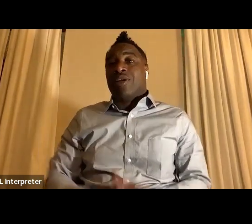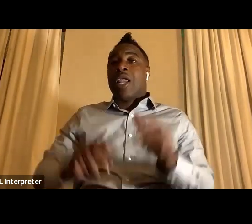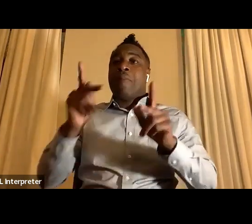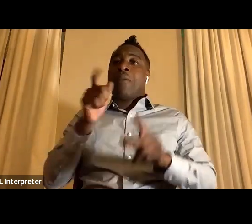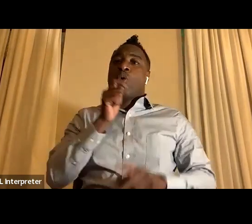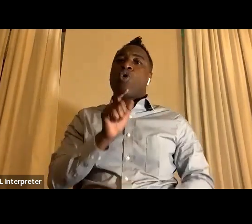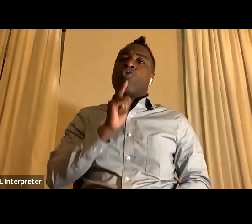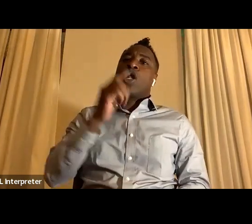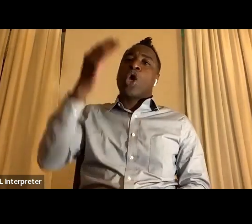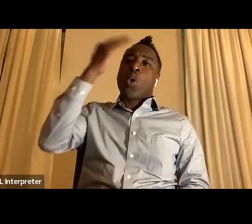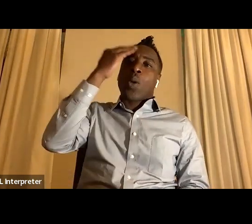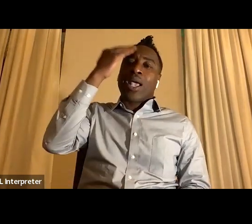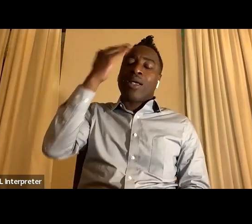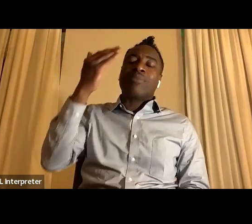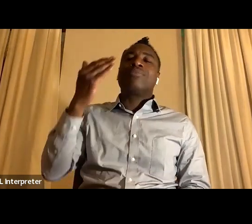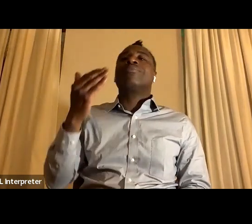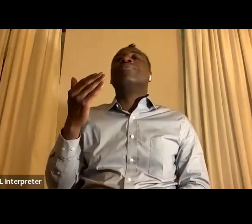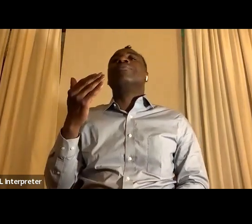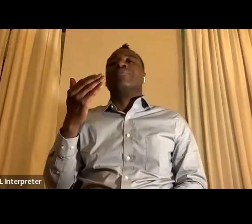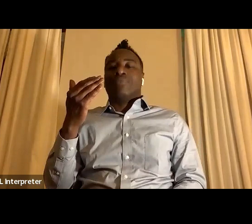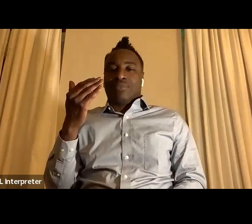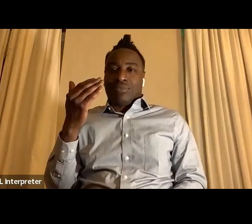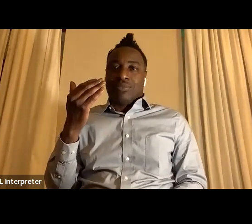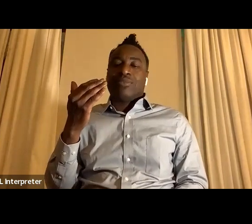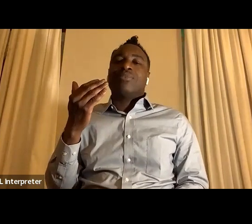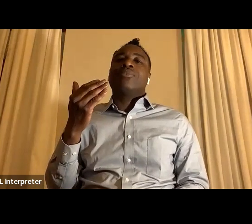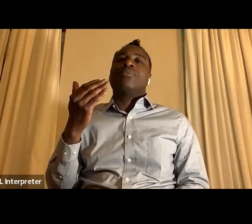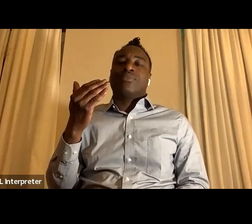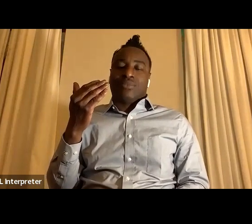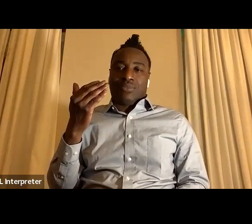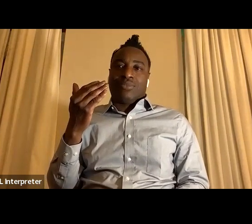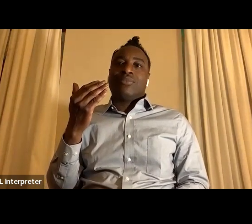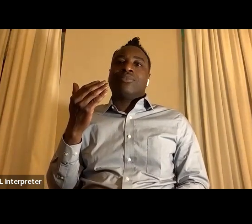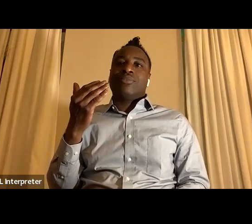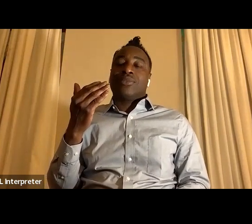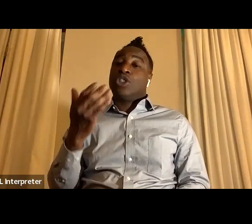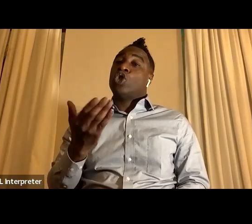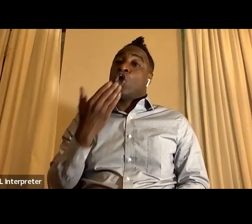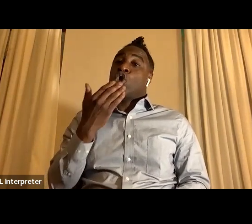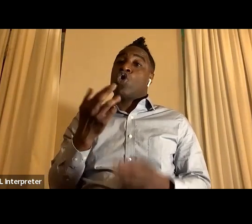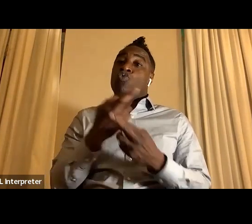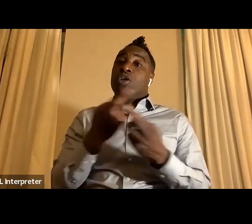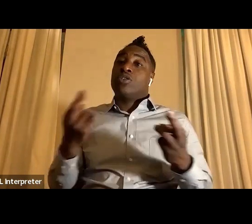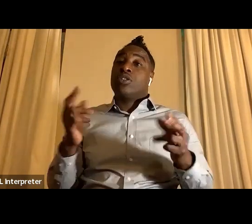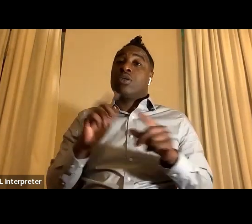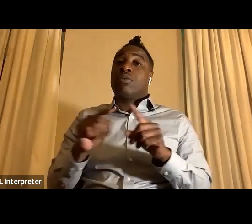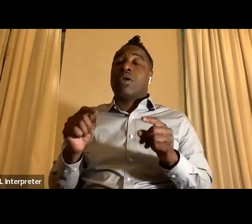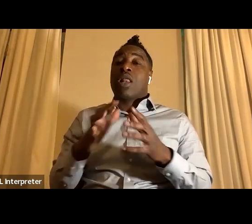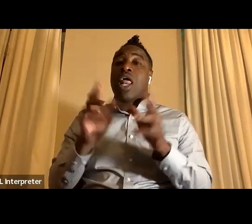and tapped into it, it's such like an overflowing resource. But a lot of people like you're seeing from that outside view,